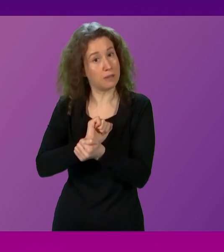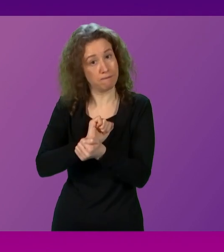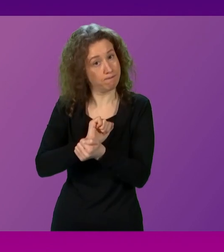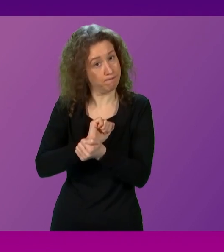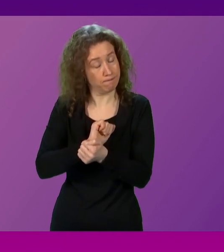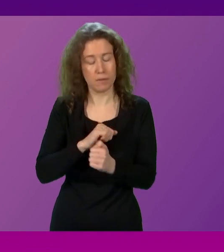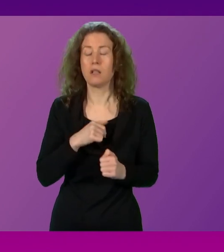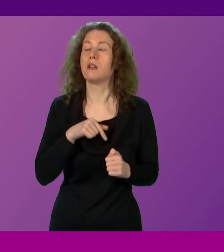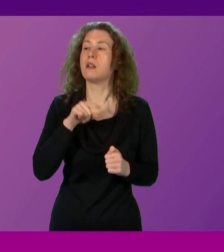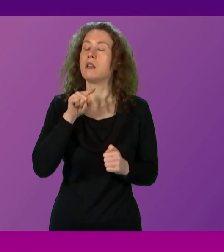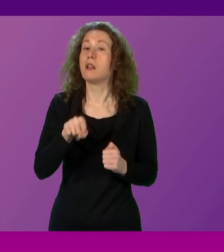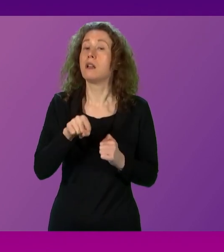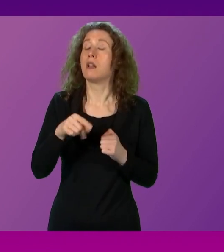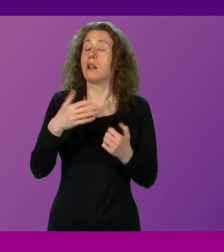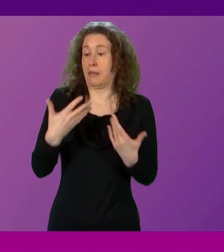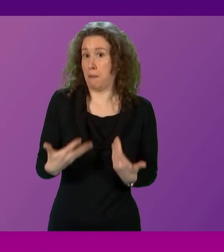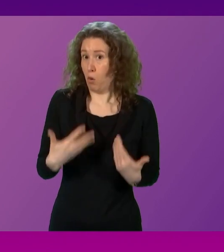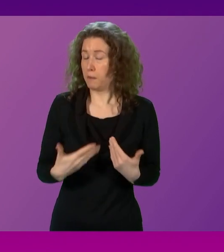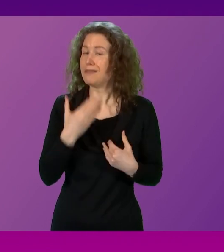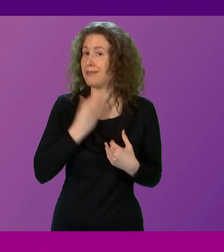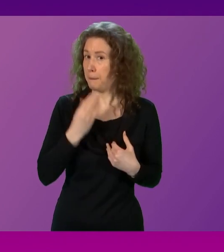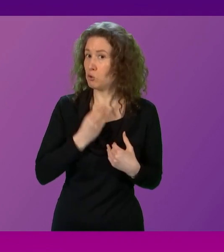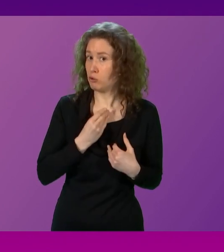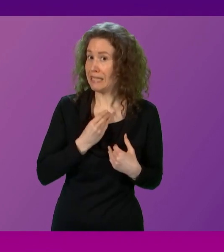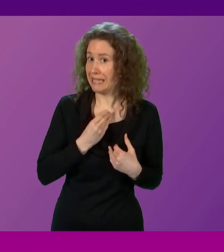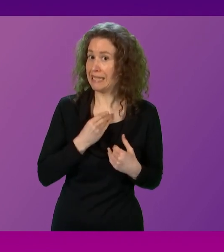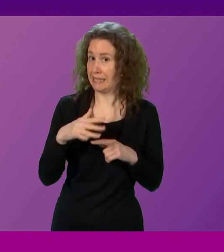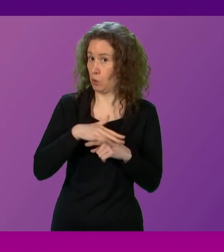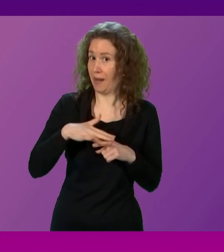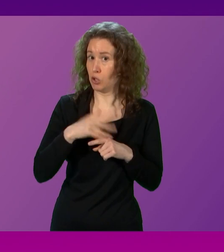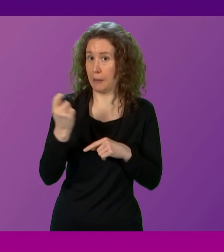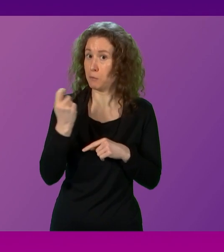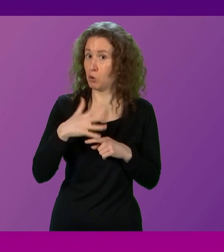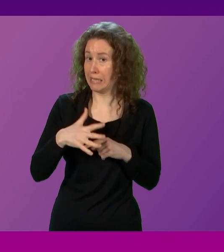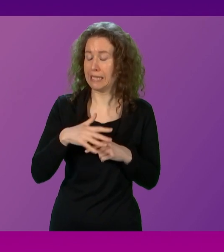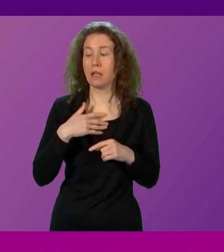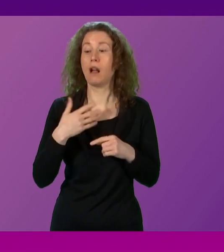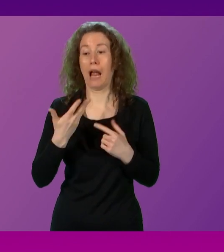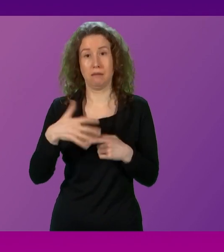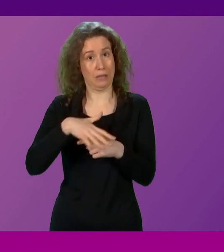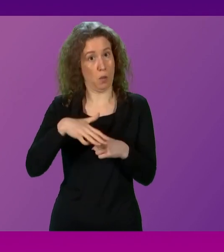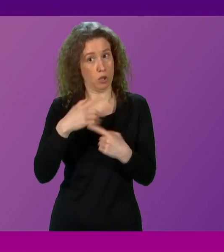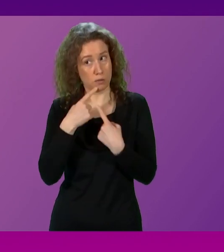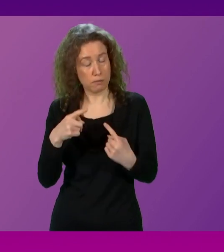In terms of the interim situation and how the situation that I have set out is going to be